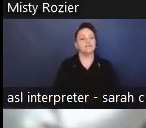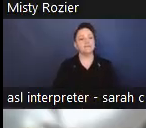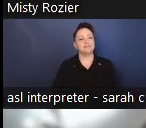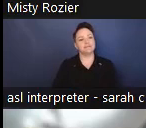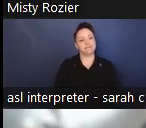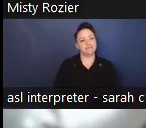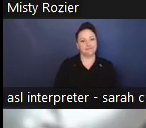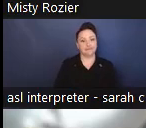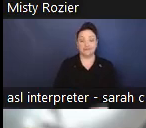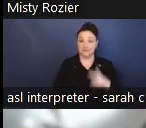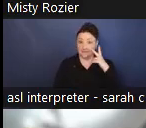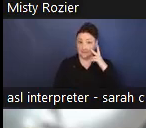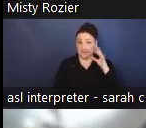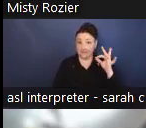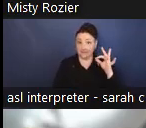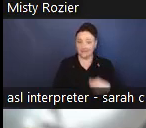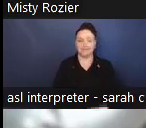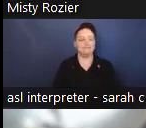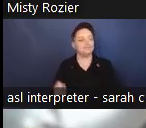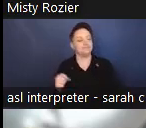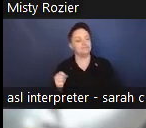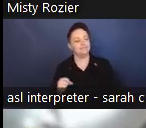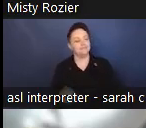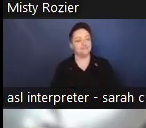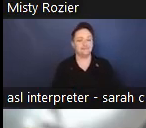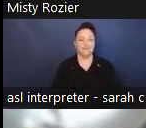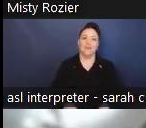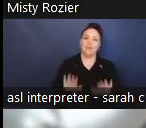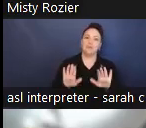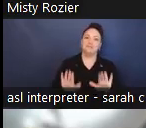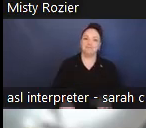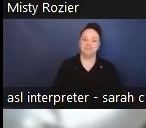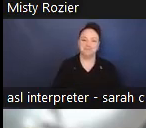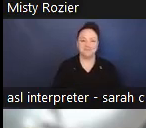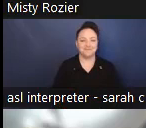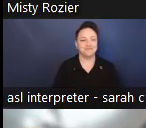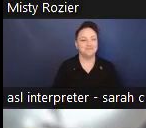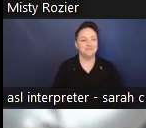Can you see that? Yes. Okay. Great. I will be looking over there a little bit as I go.